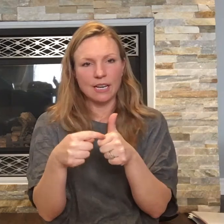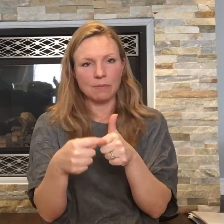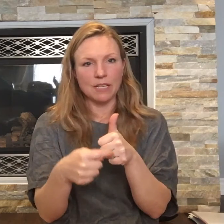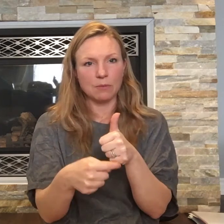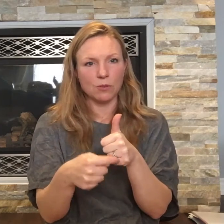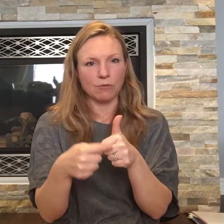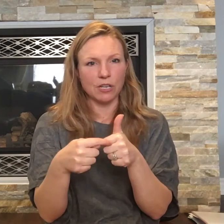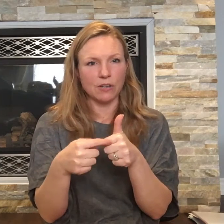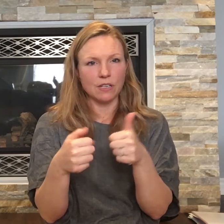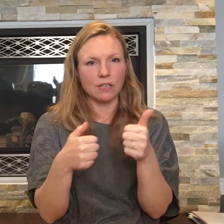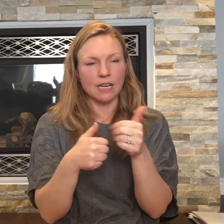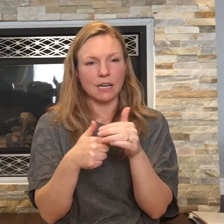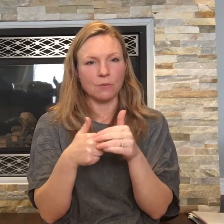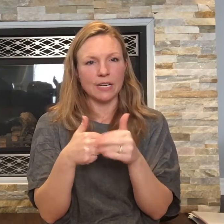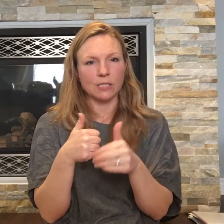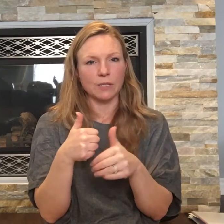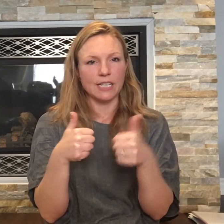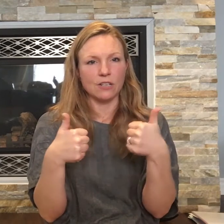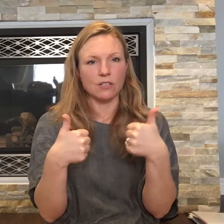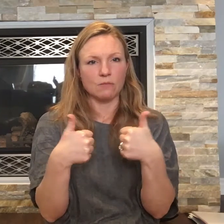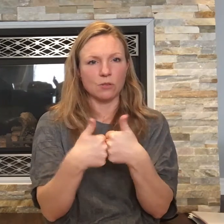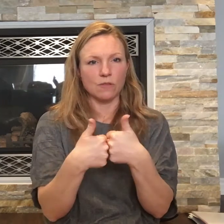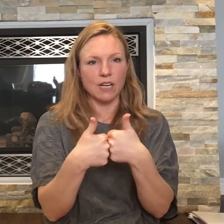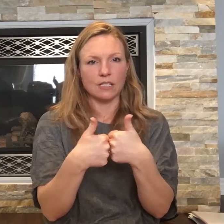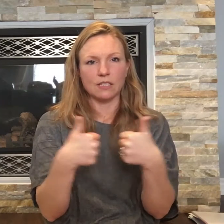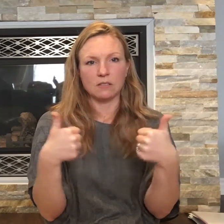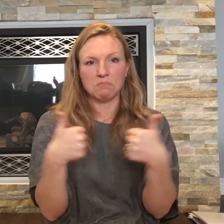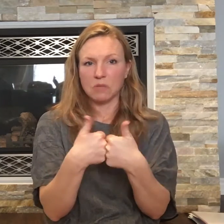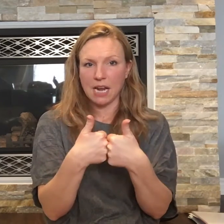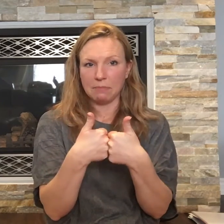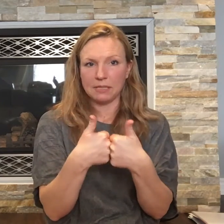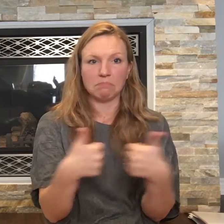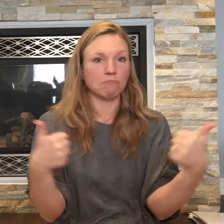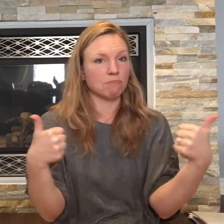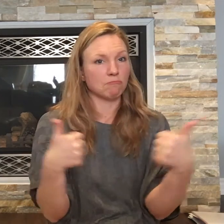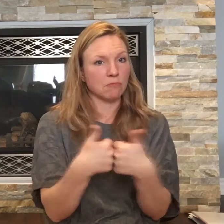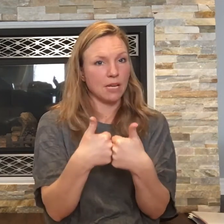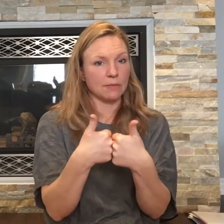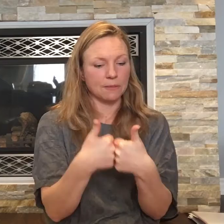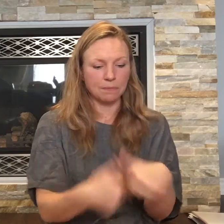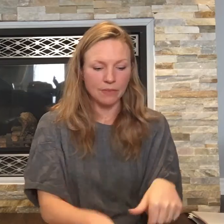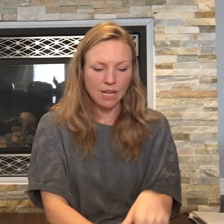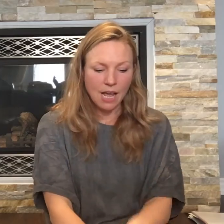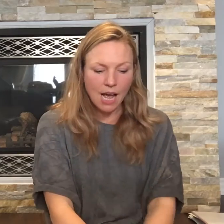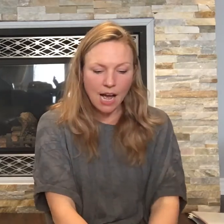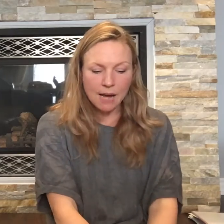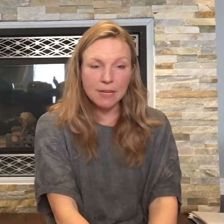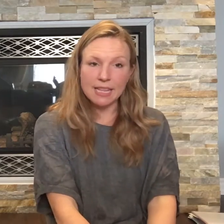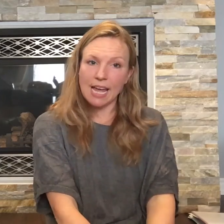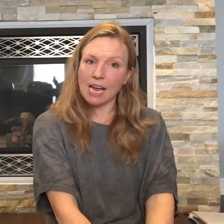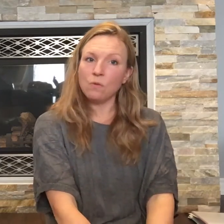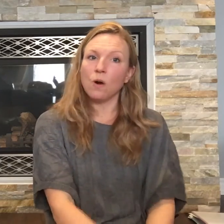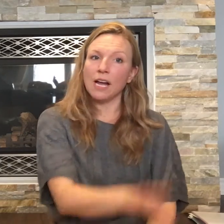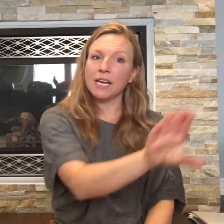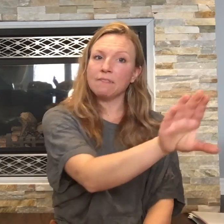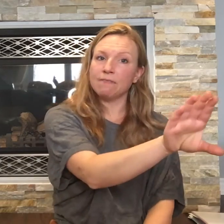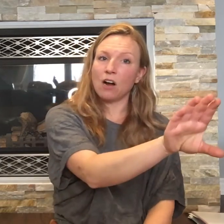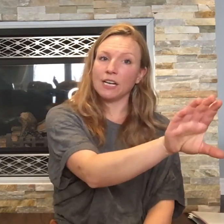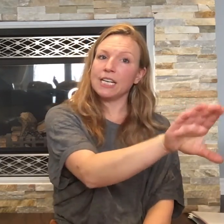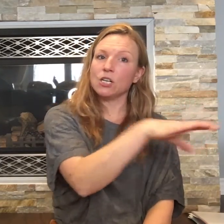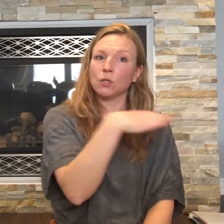comes up sort of where your rings would hit, your sort of knuckles, GAMES, GAMES. Then, one foggy